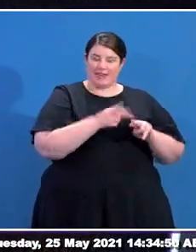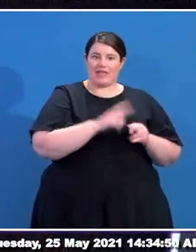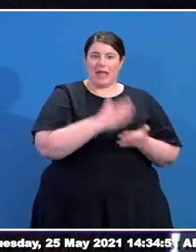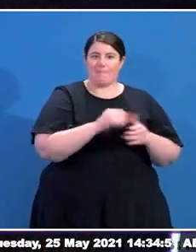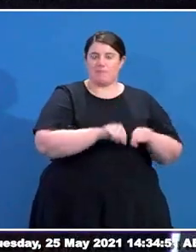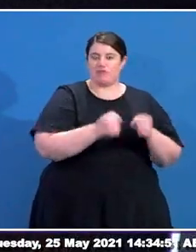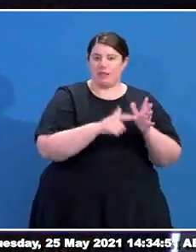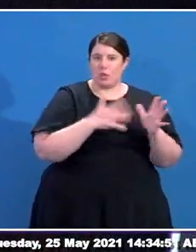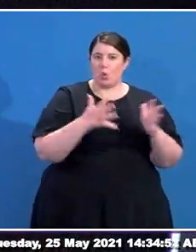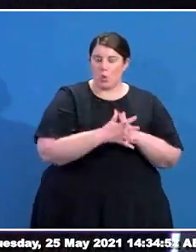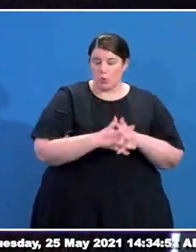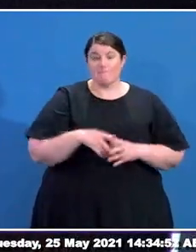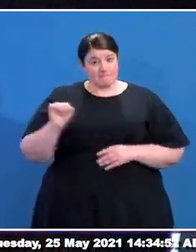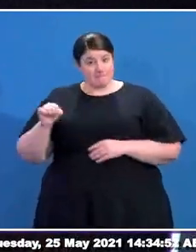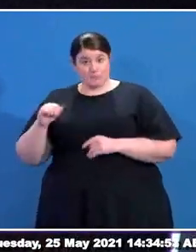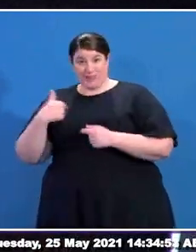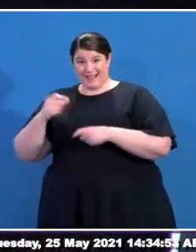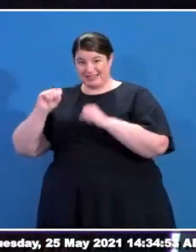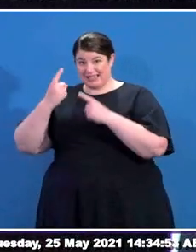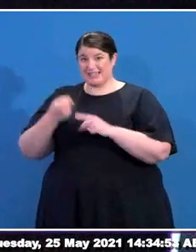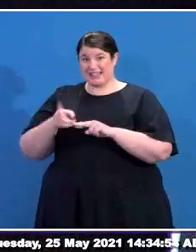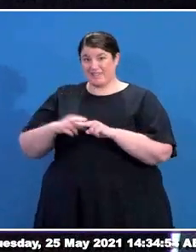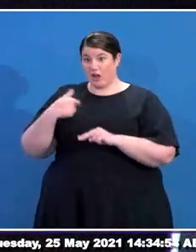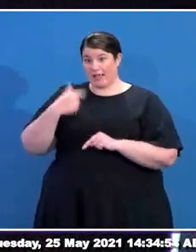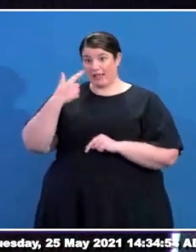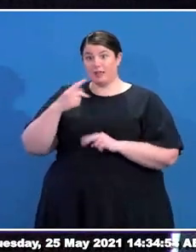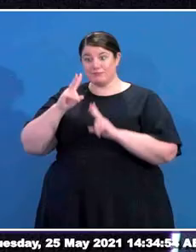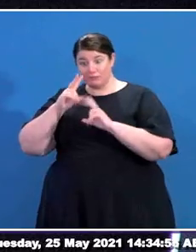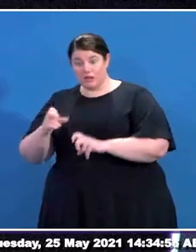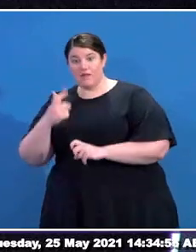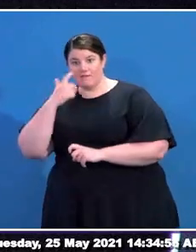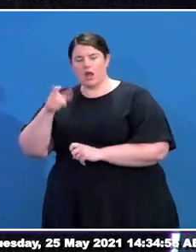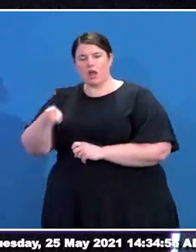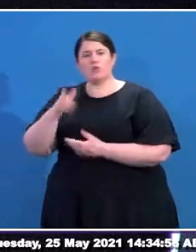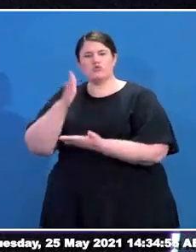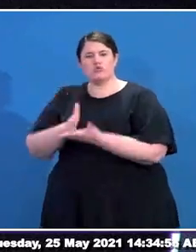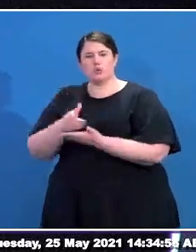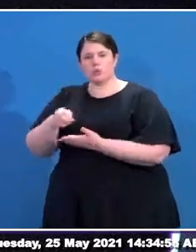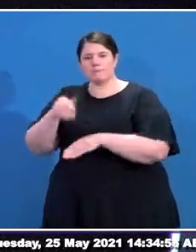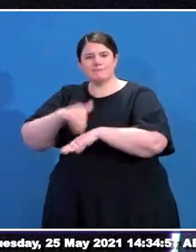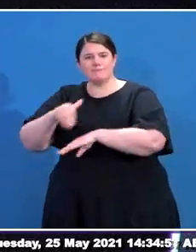One is finding out whether I can sustain an allegation or not sustain the allegation.